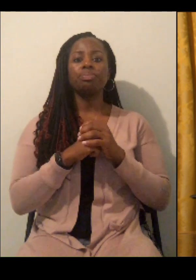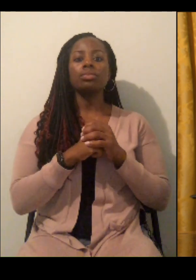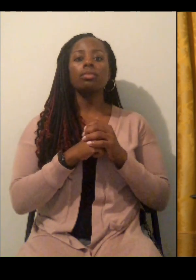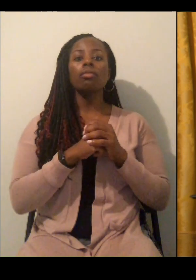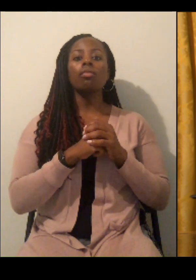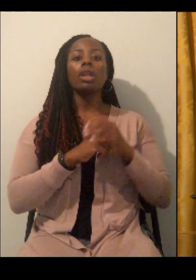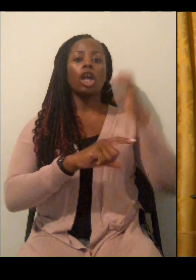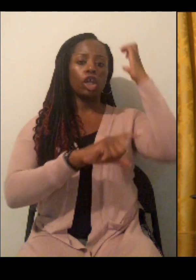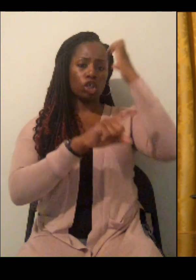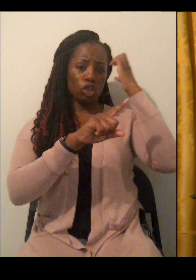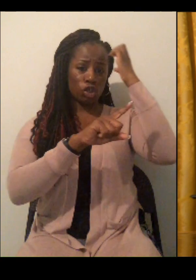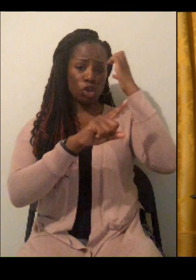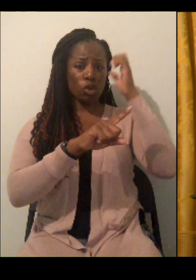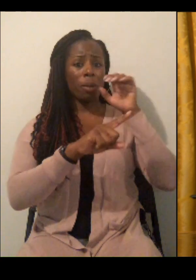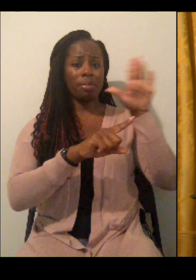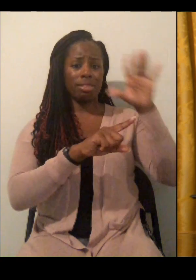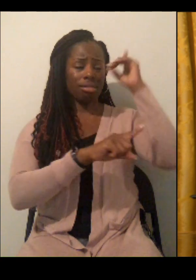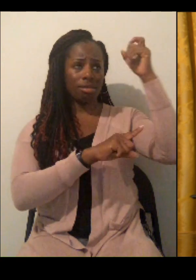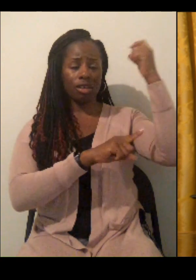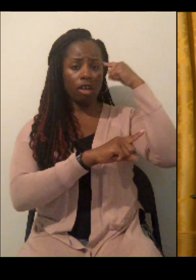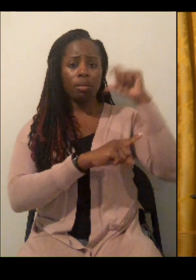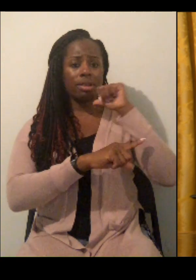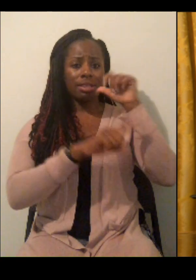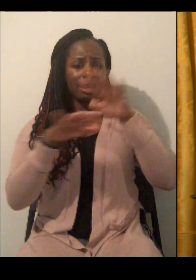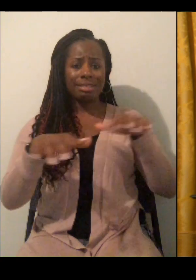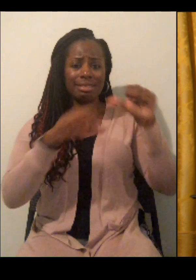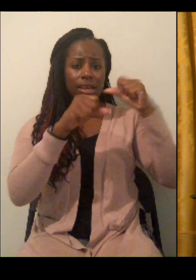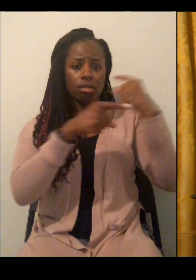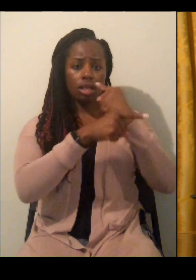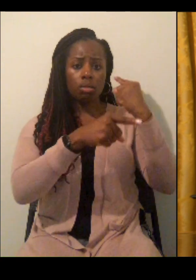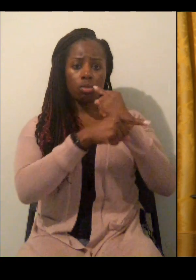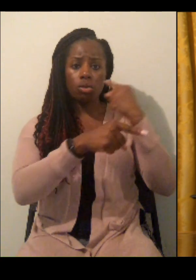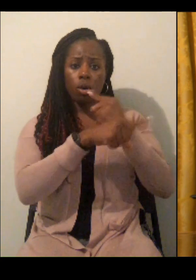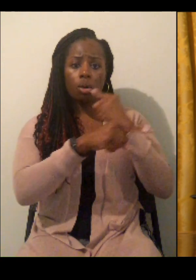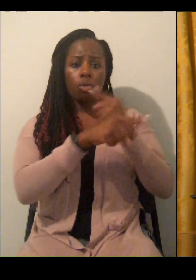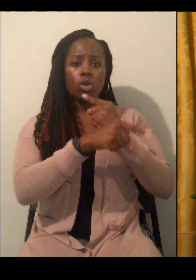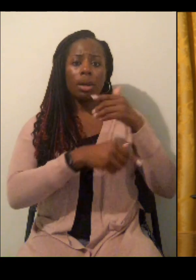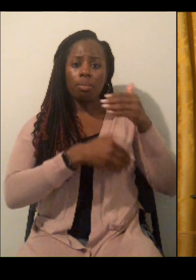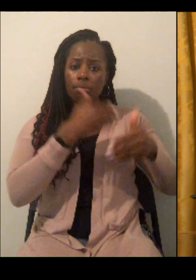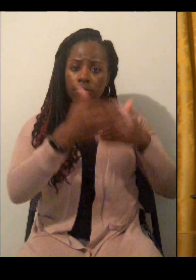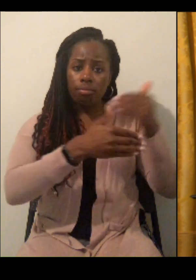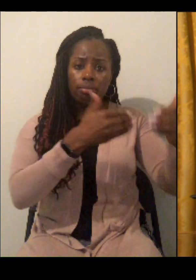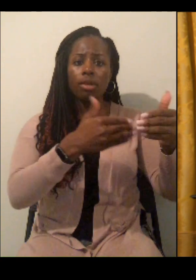precautions and restrict travel from China and other hotspots as a result a